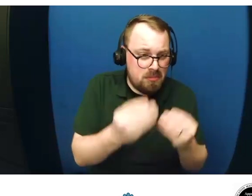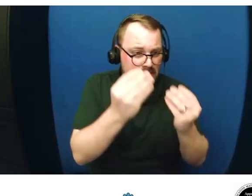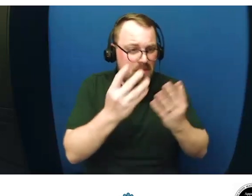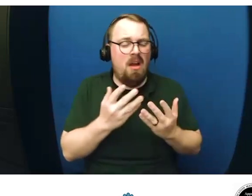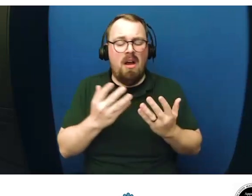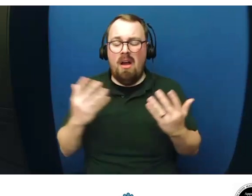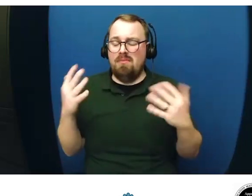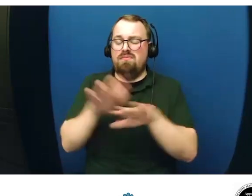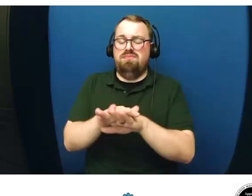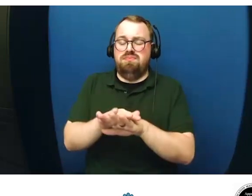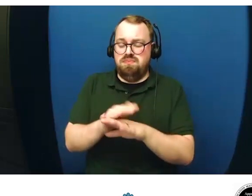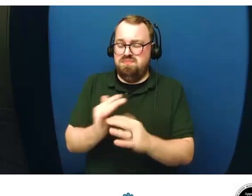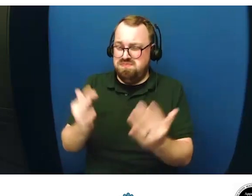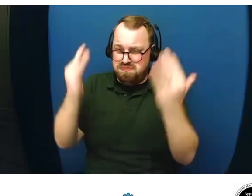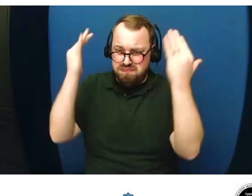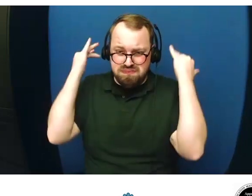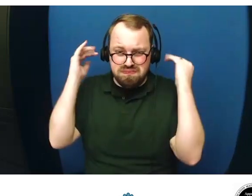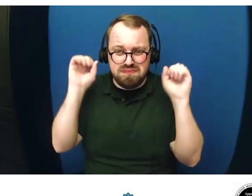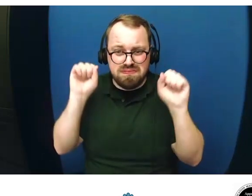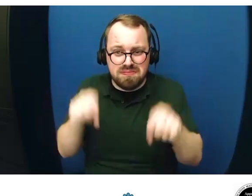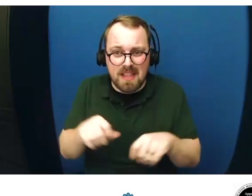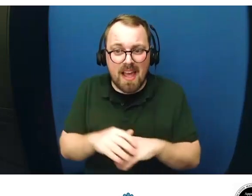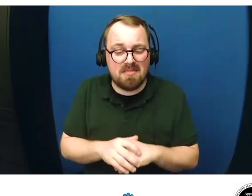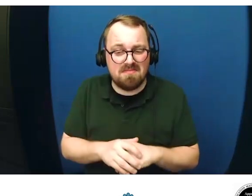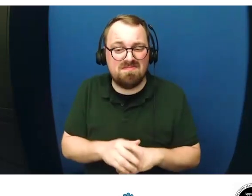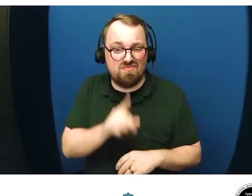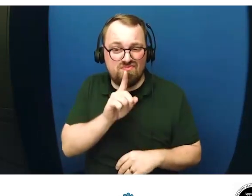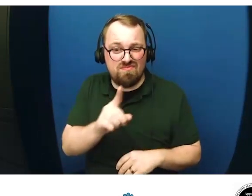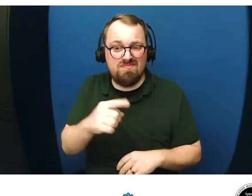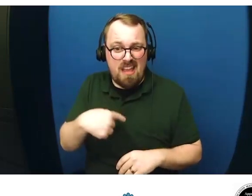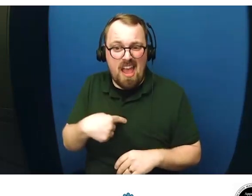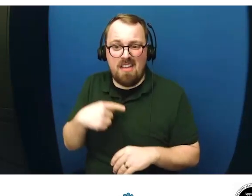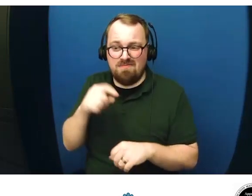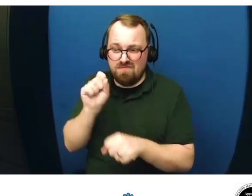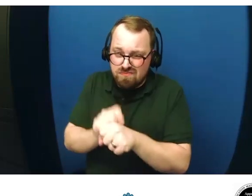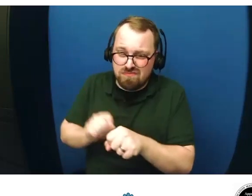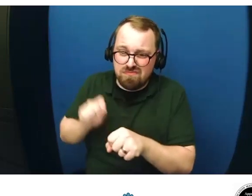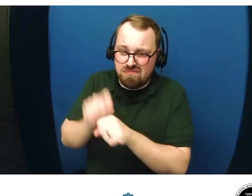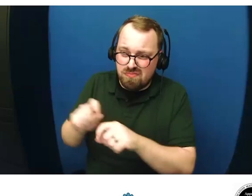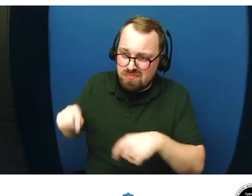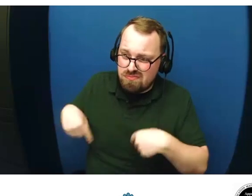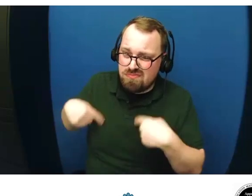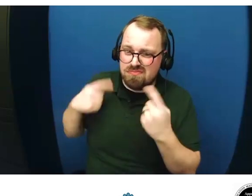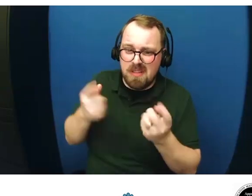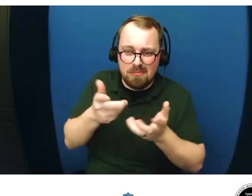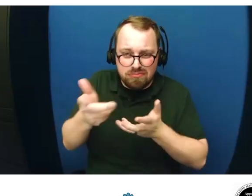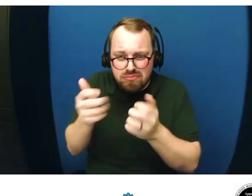I...I actually served a lot of students with Usher Syndrome in my previous role,